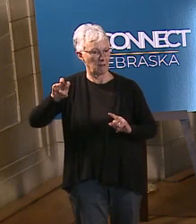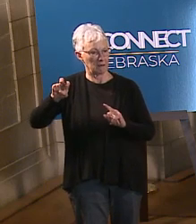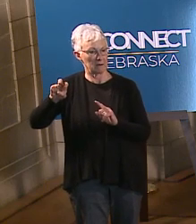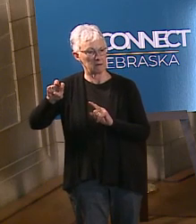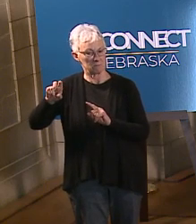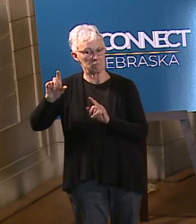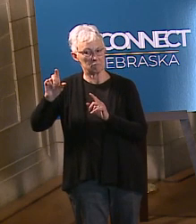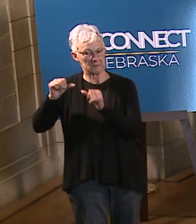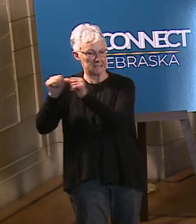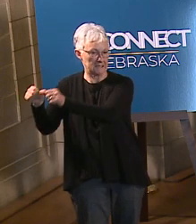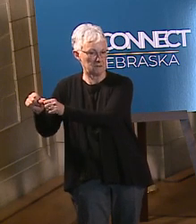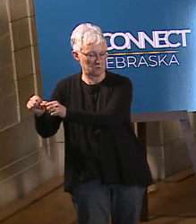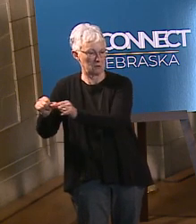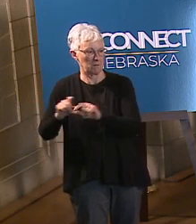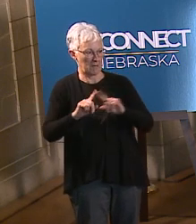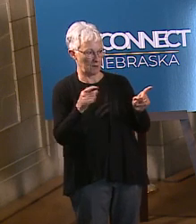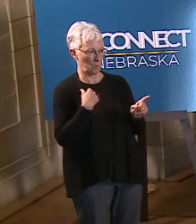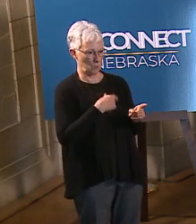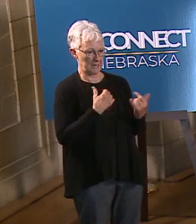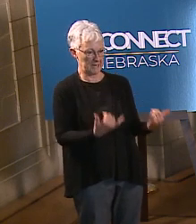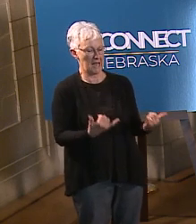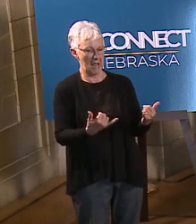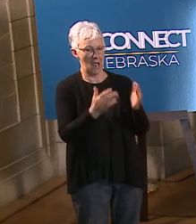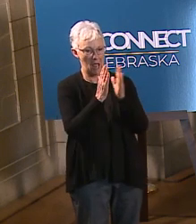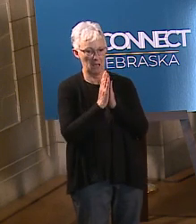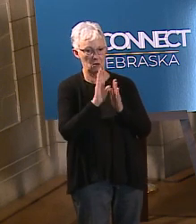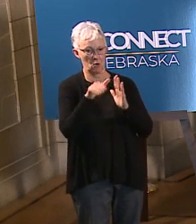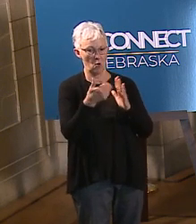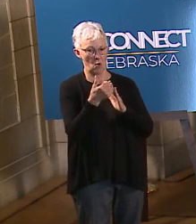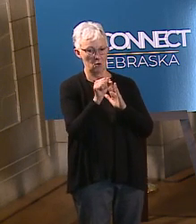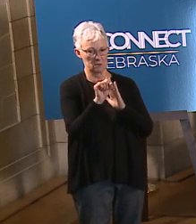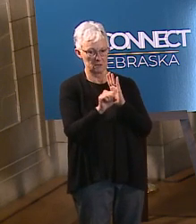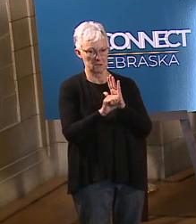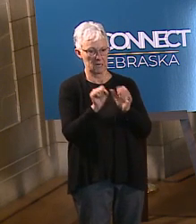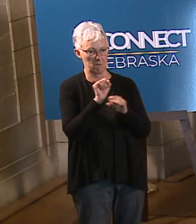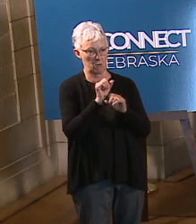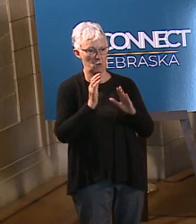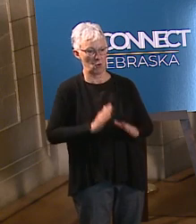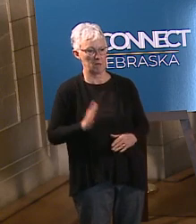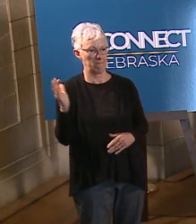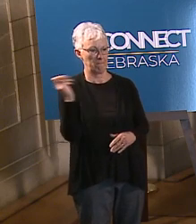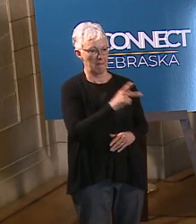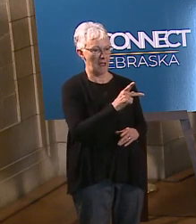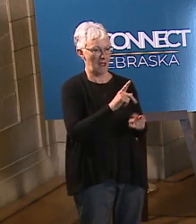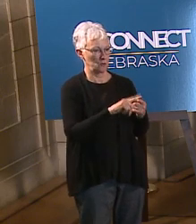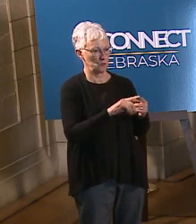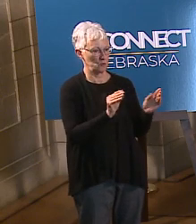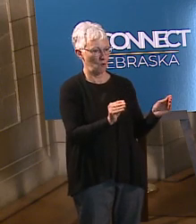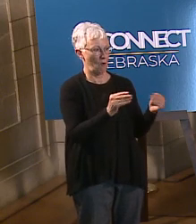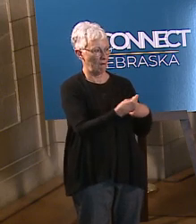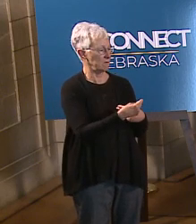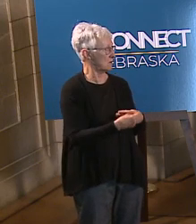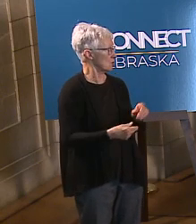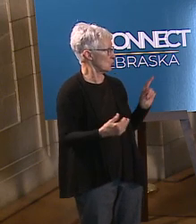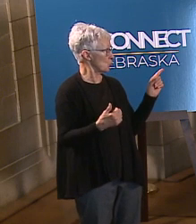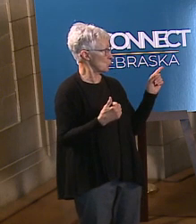THOSE FOLKS DON'T HAVE TO RETURN TO THE OFFICE. BUT EVERYBODY ELSE, WE HAVE BEEN SETTING IT UP WITH OUR AGENCIES,